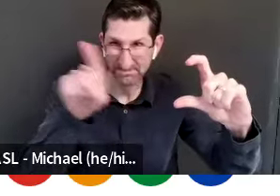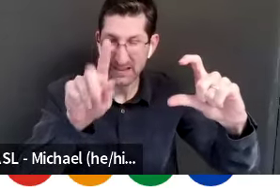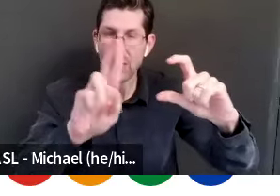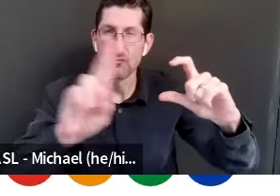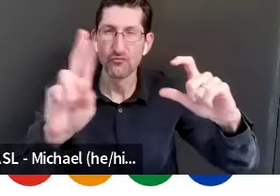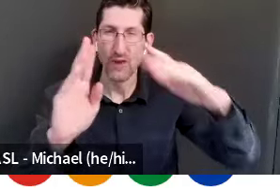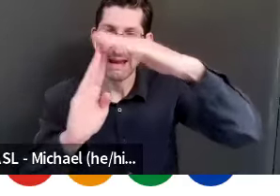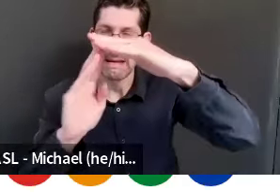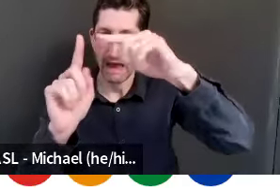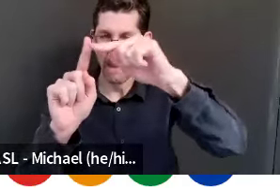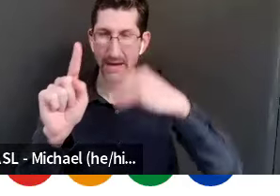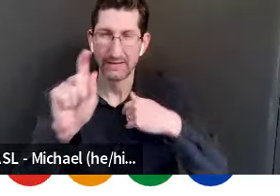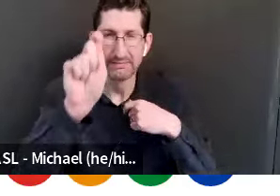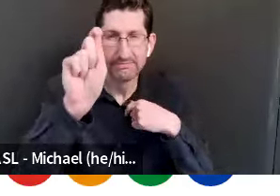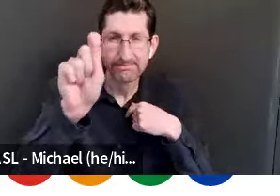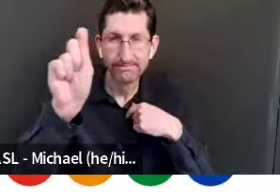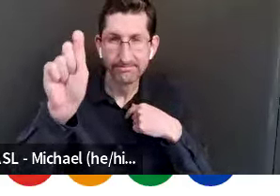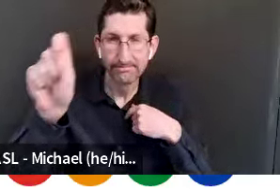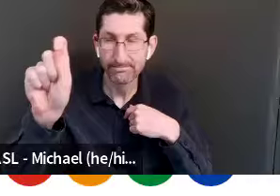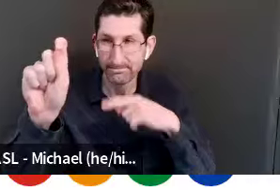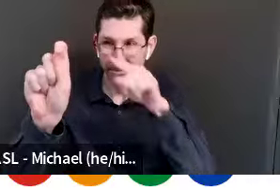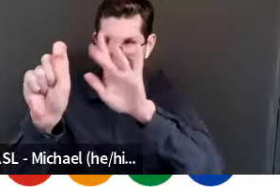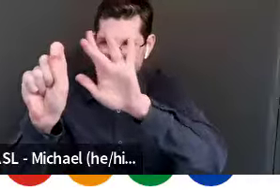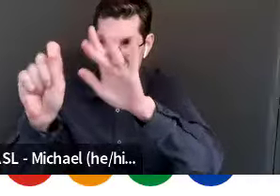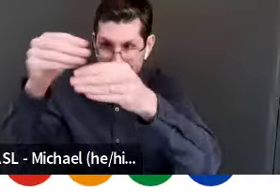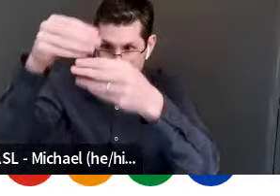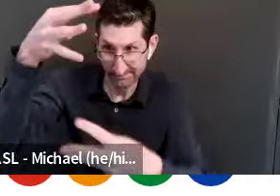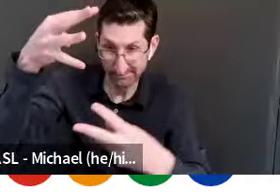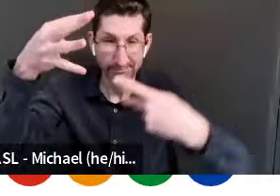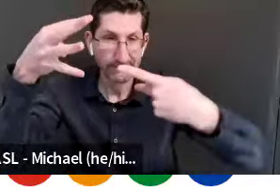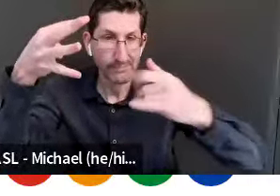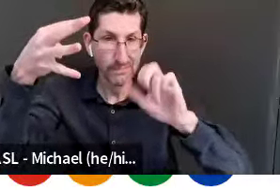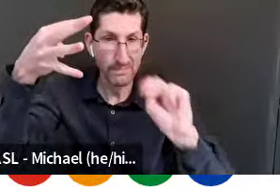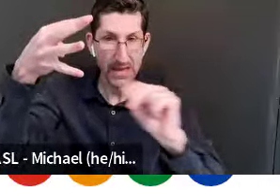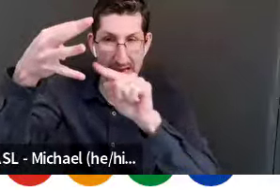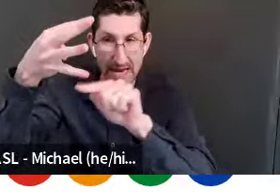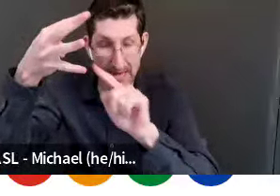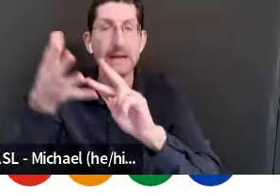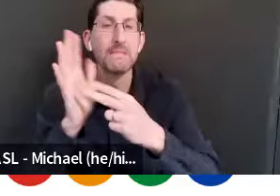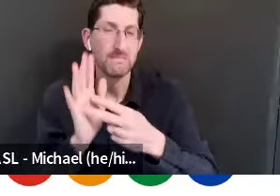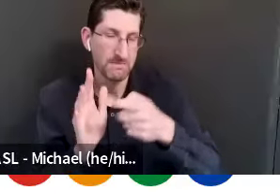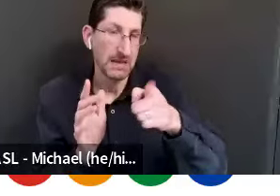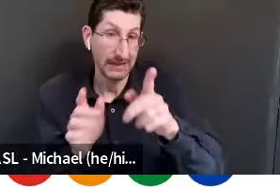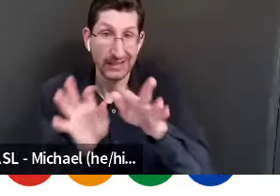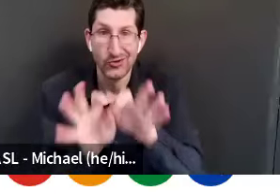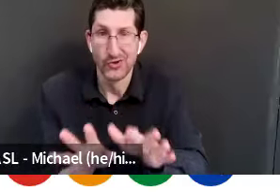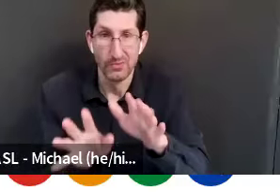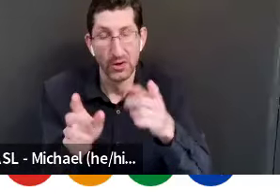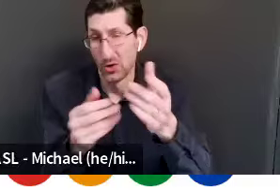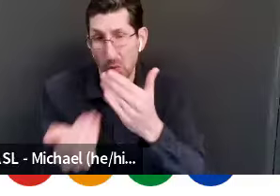THE PERSON'S VIDEO IN THE GALLERY, IN THE TOP RIGHT CORNER, CLICK THE ELLIPSIS AND PIN OPTION. THIS WILL KEEP THE PERSON'S